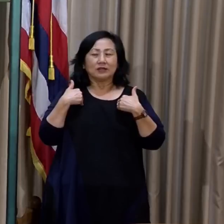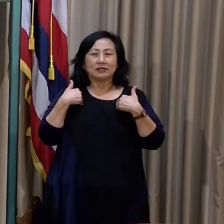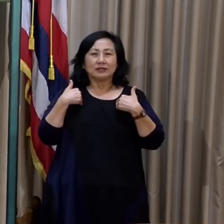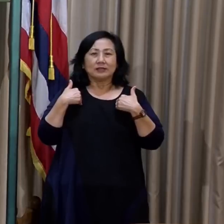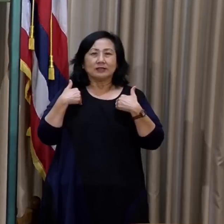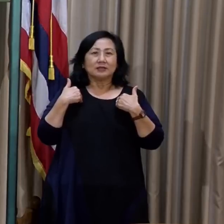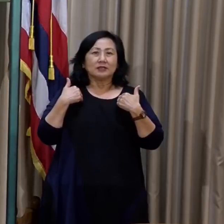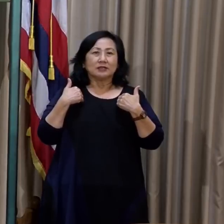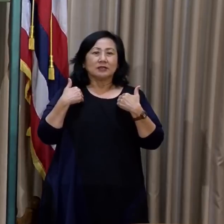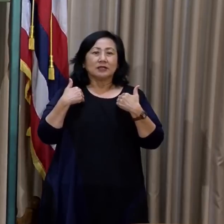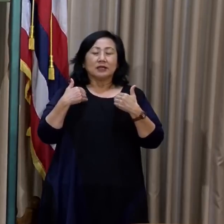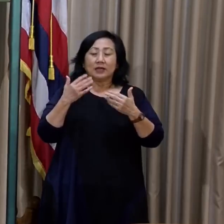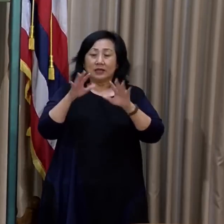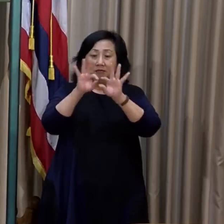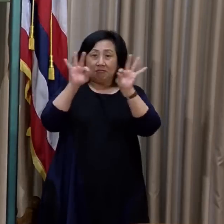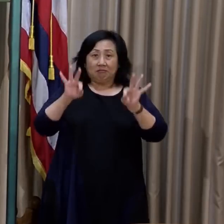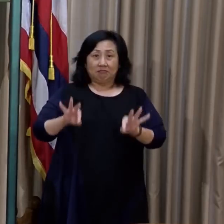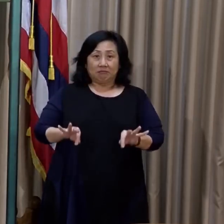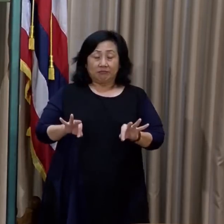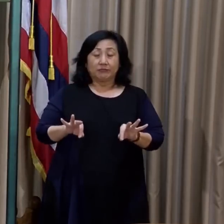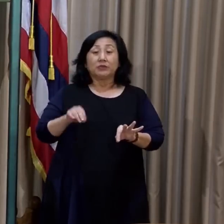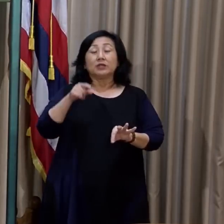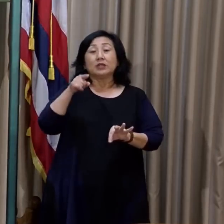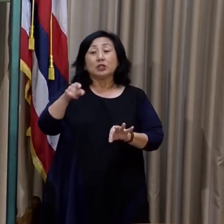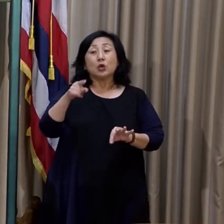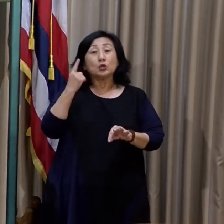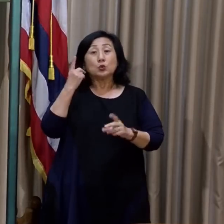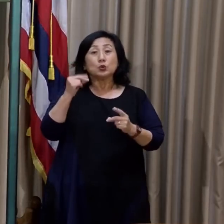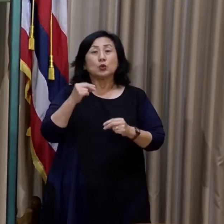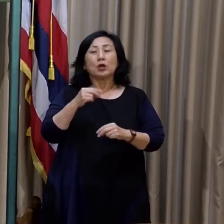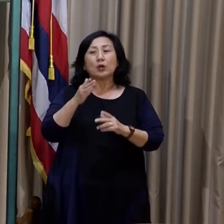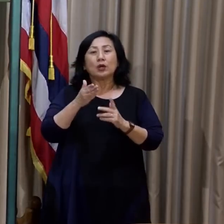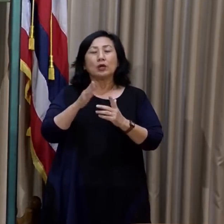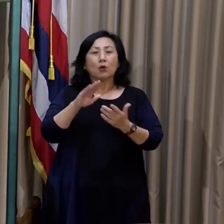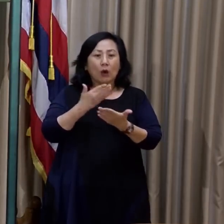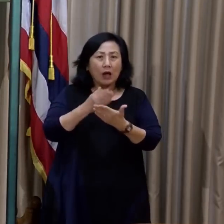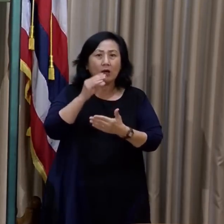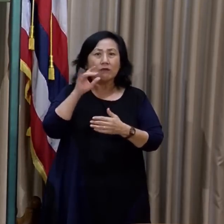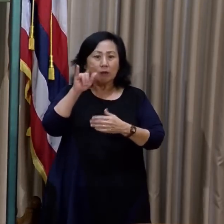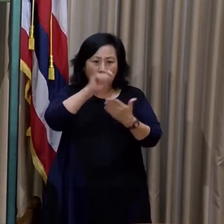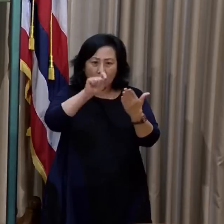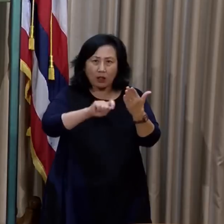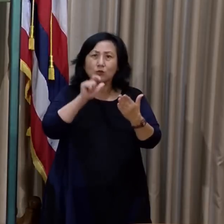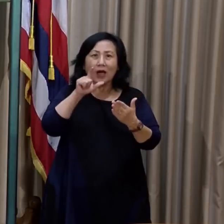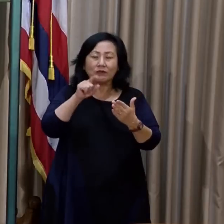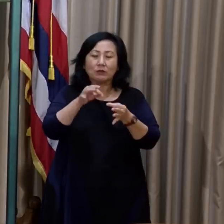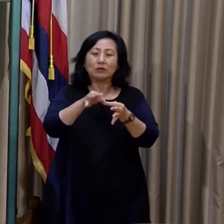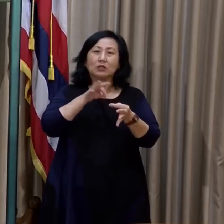USUALLY TRAVEL. WE WILL PROVIDE ACCESS, SO YOU CAN INPUT THE FORMS BEFORE YOU